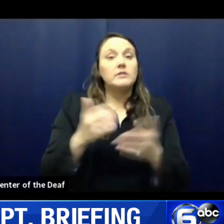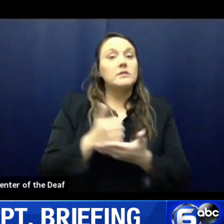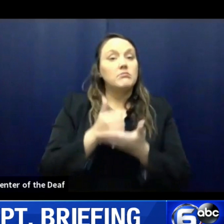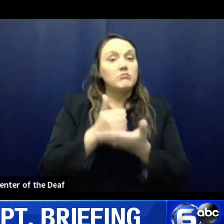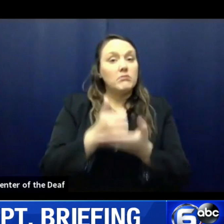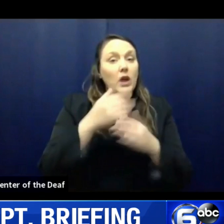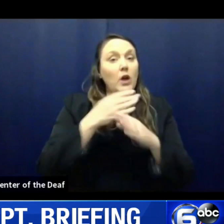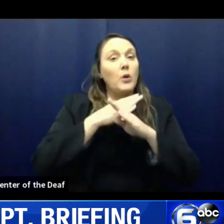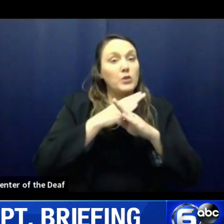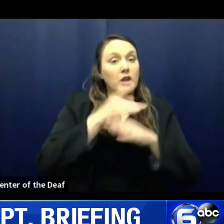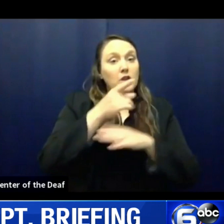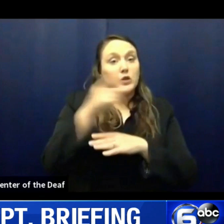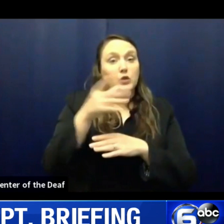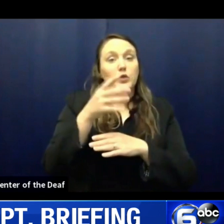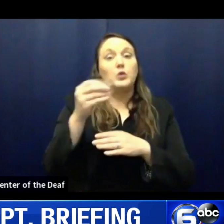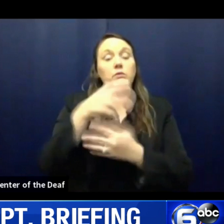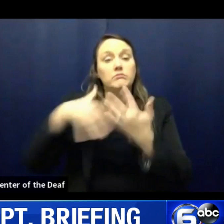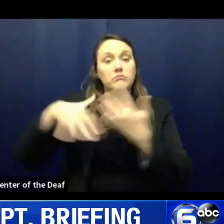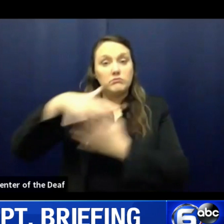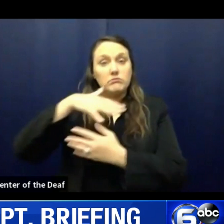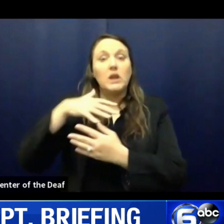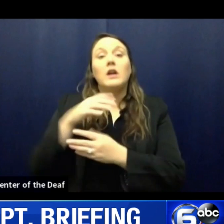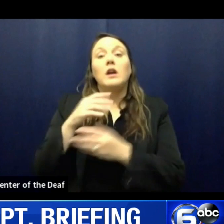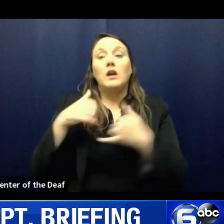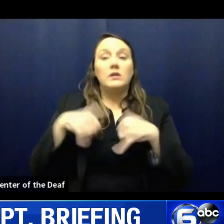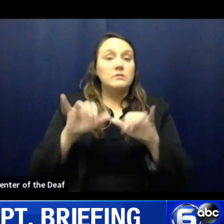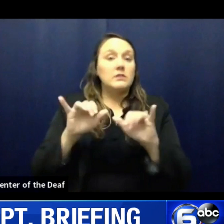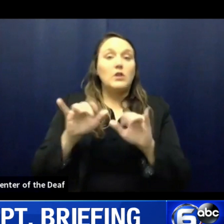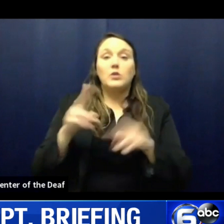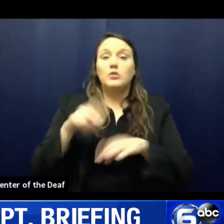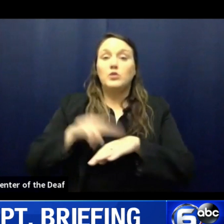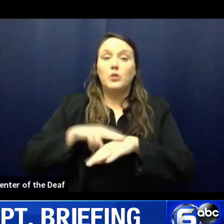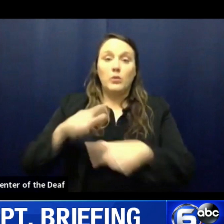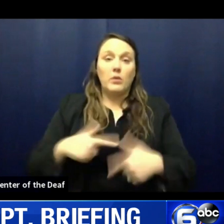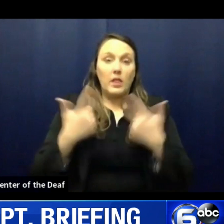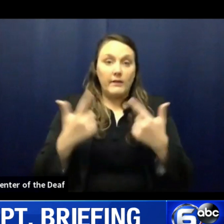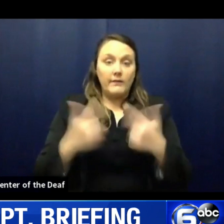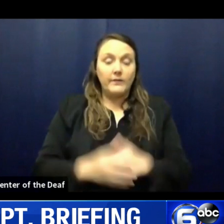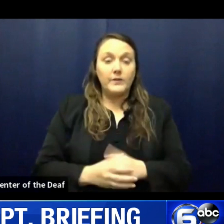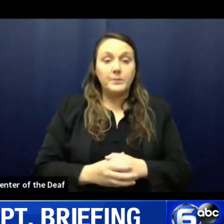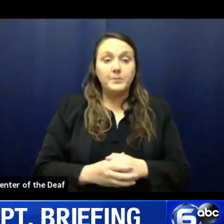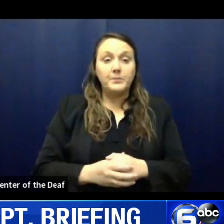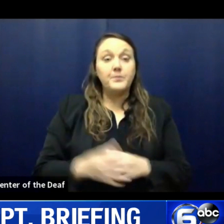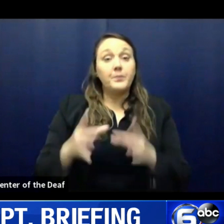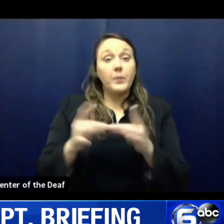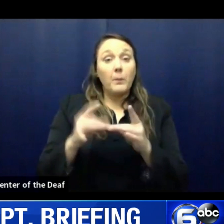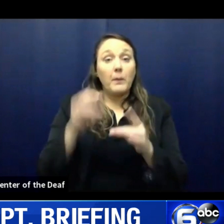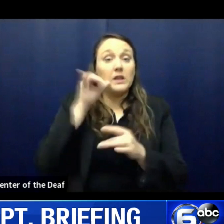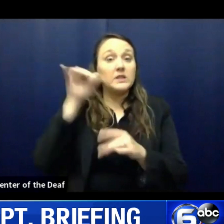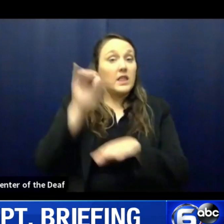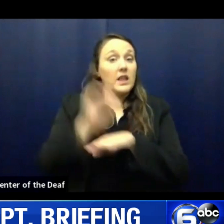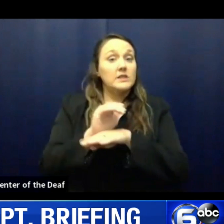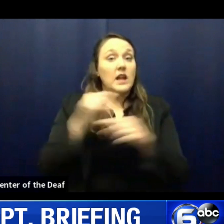AFTER THE PROVIDER LEAVES, CLEAN AND DISINFECT SURFACES IN YOUR HOME THAT MAY HAVE BEEN